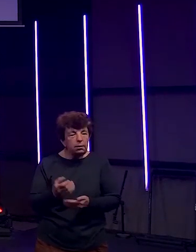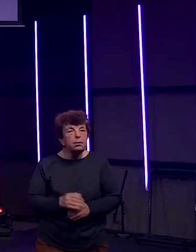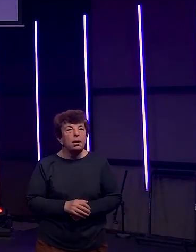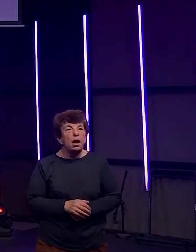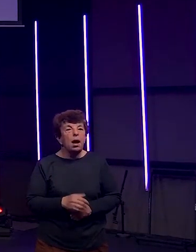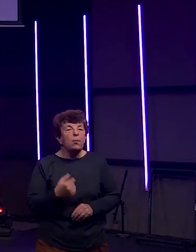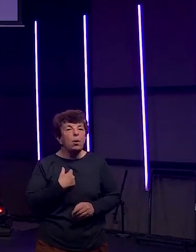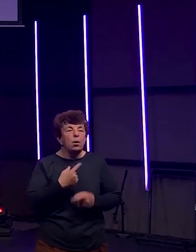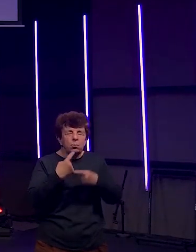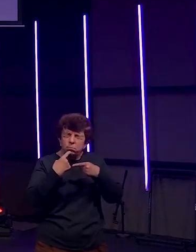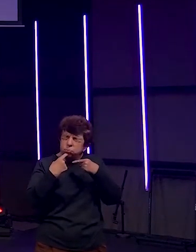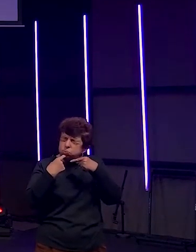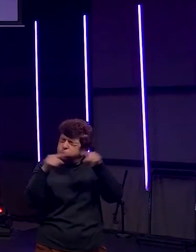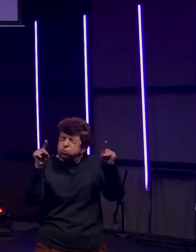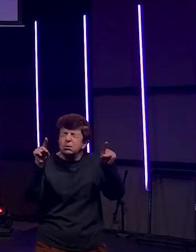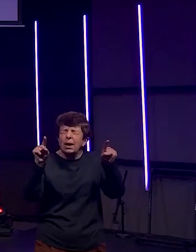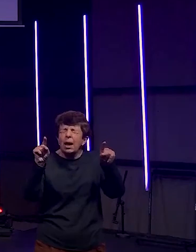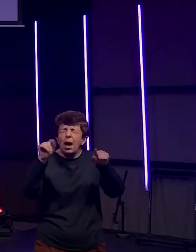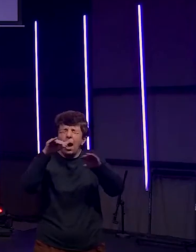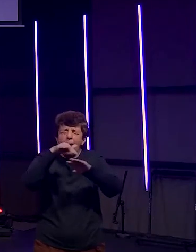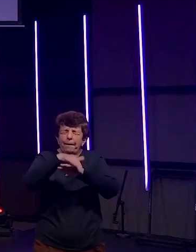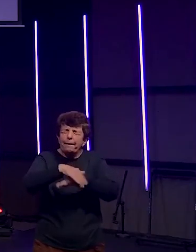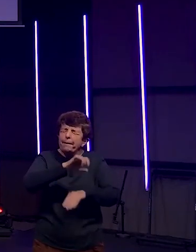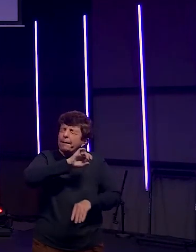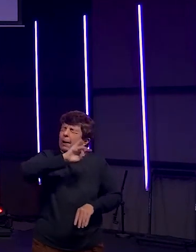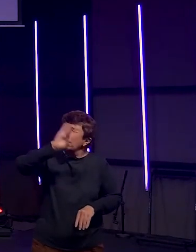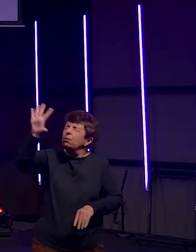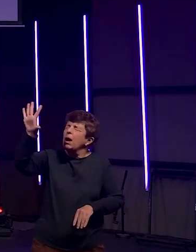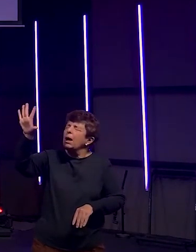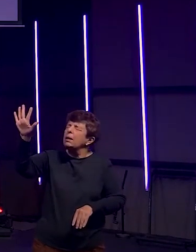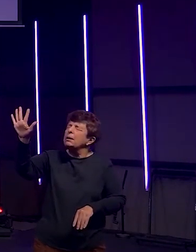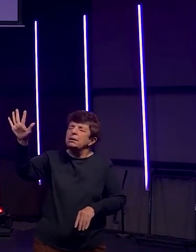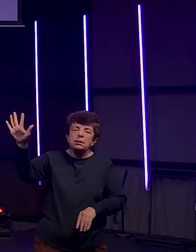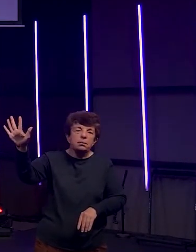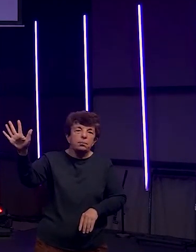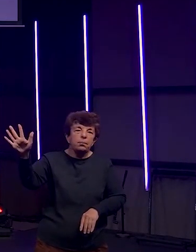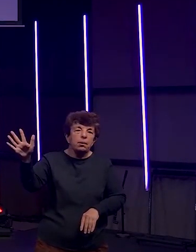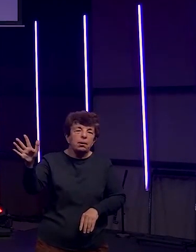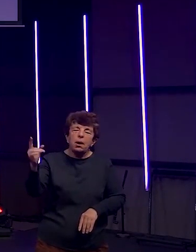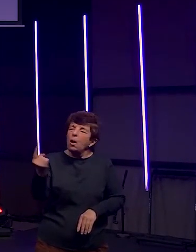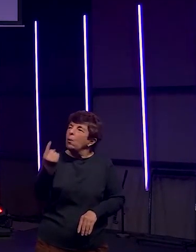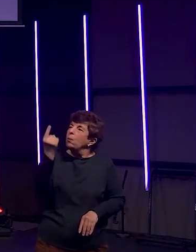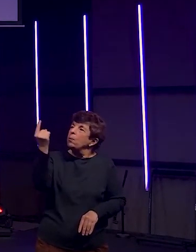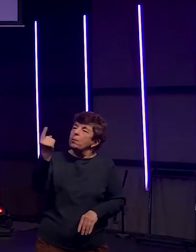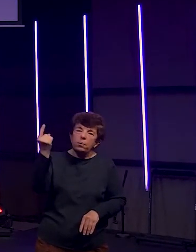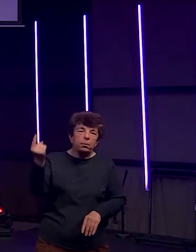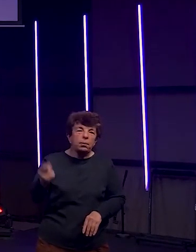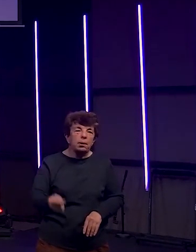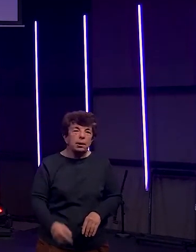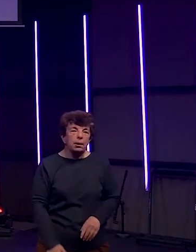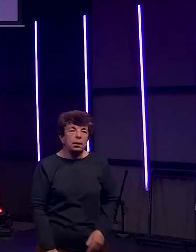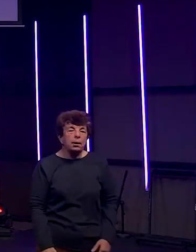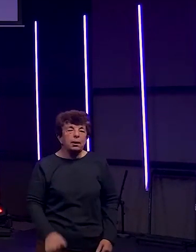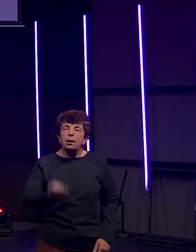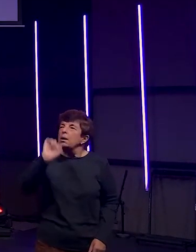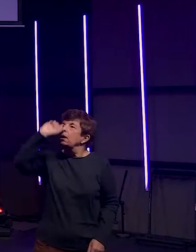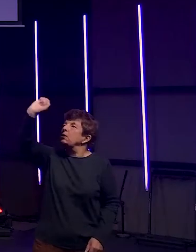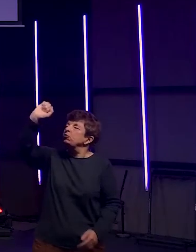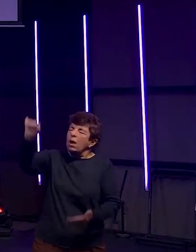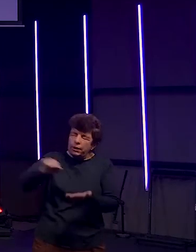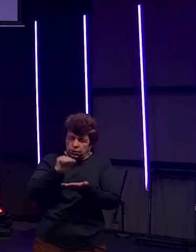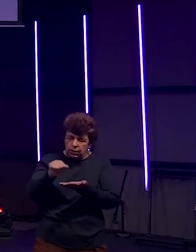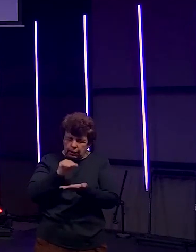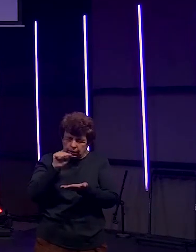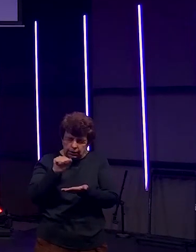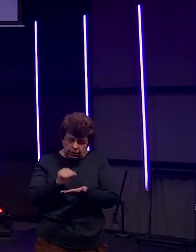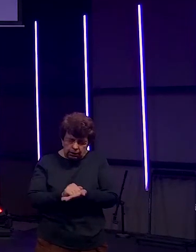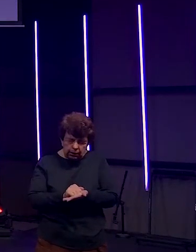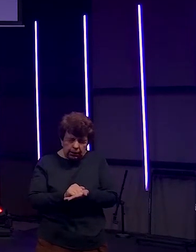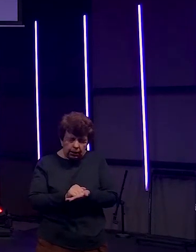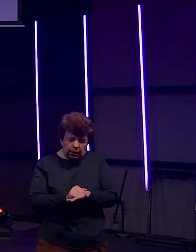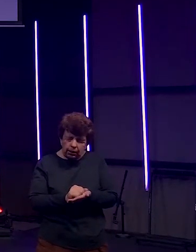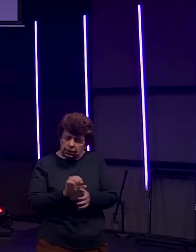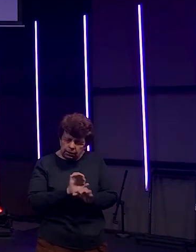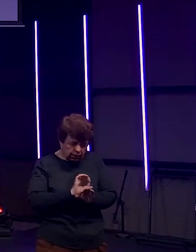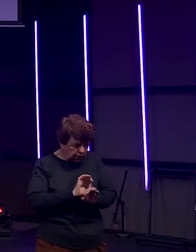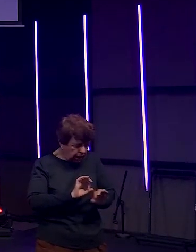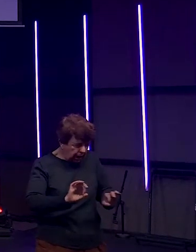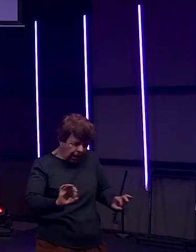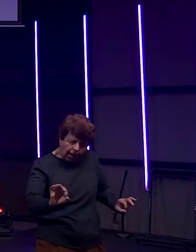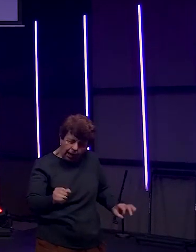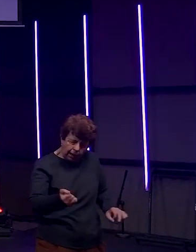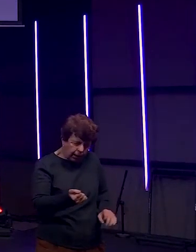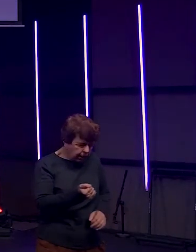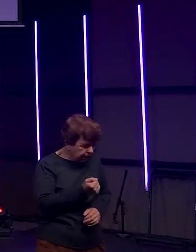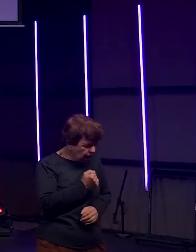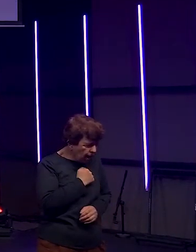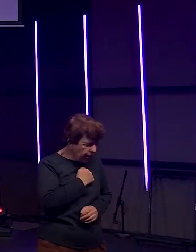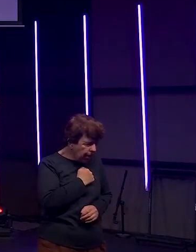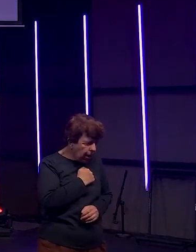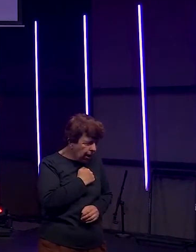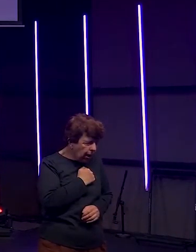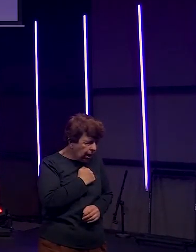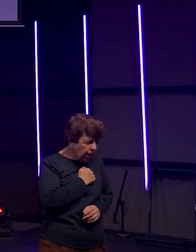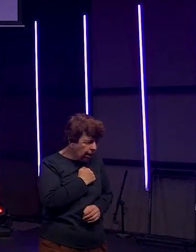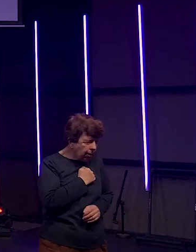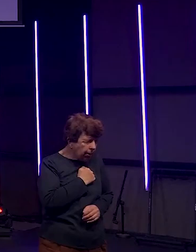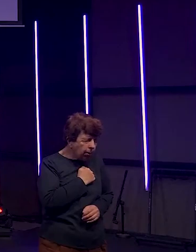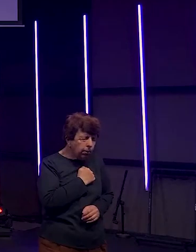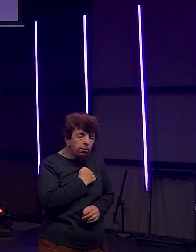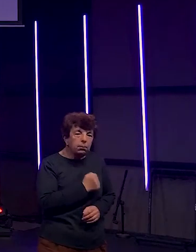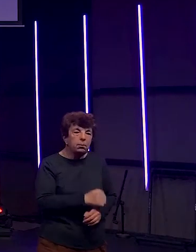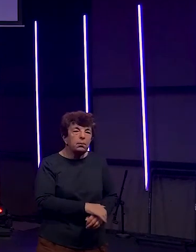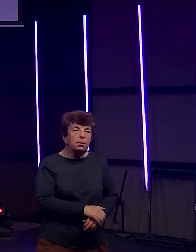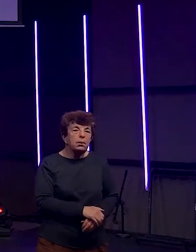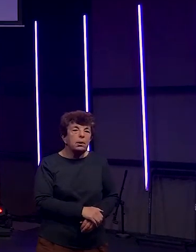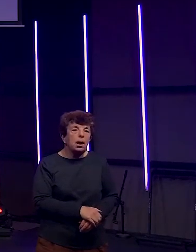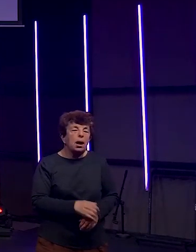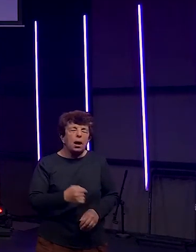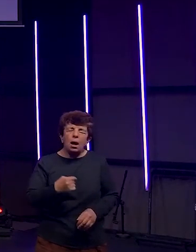I will boast in Christ alone His righteousness and not my own